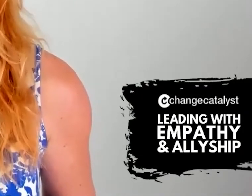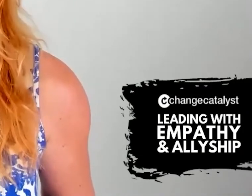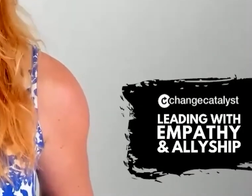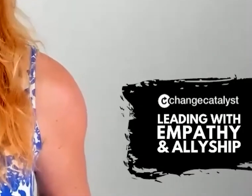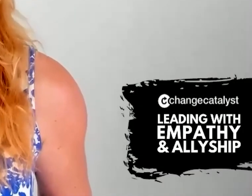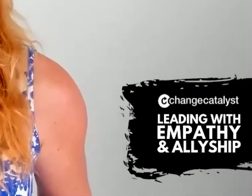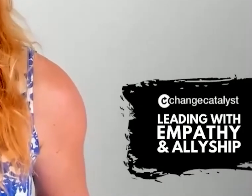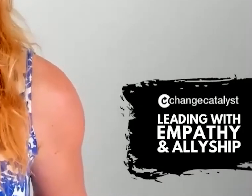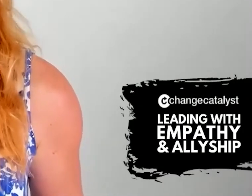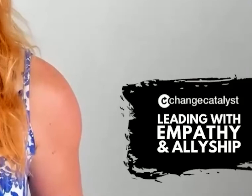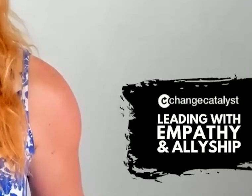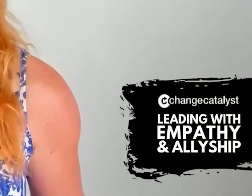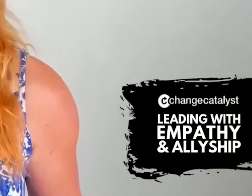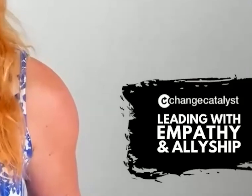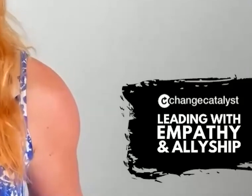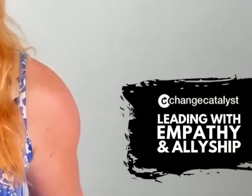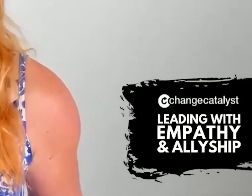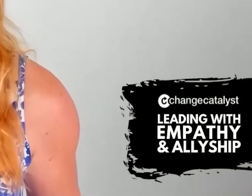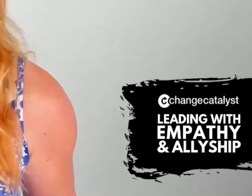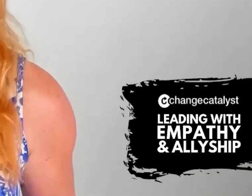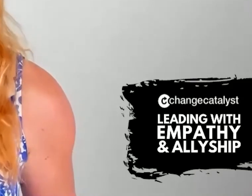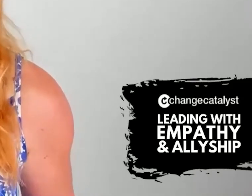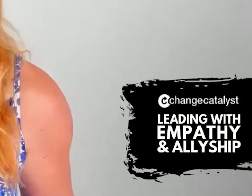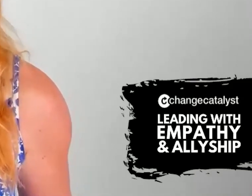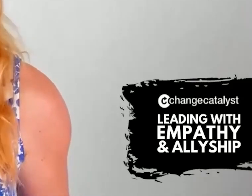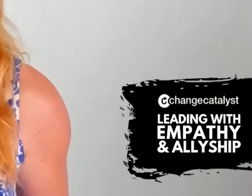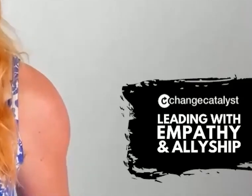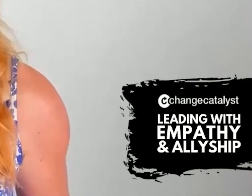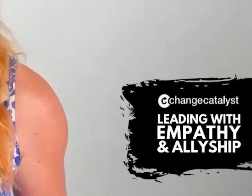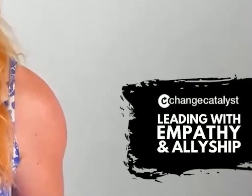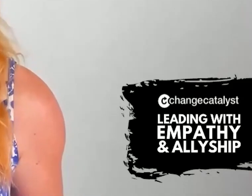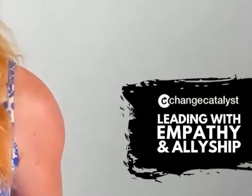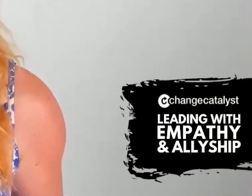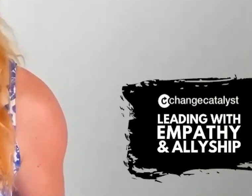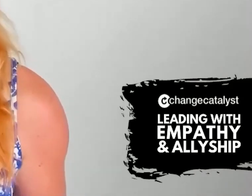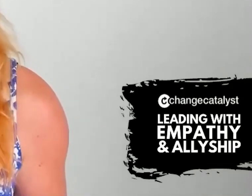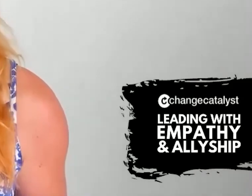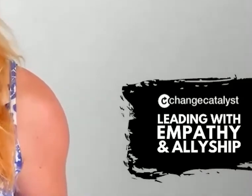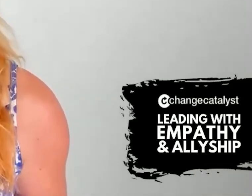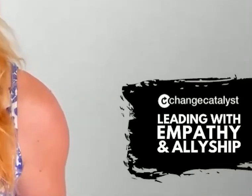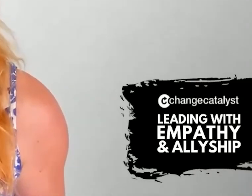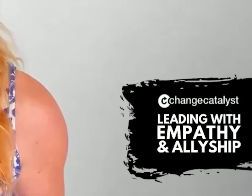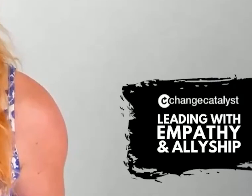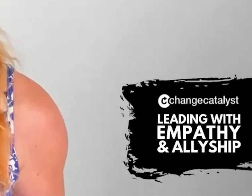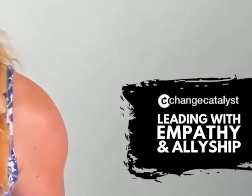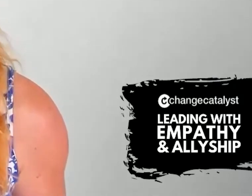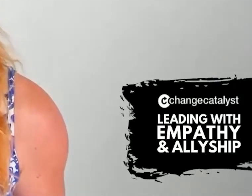Allyship is a journey. It's a journey of self-exploration, learning, unlearning, healing, and taking consistent action.